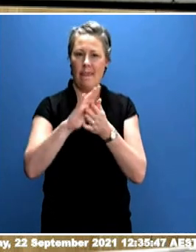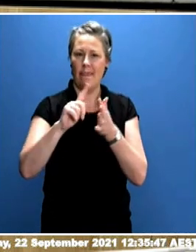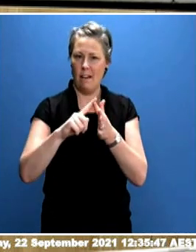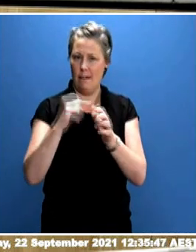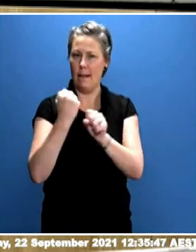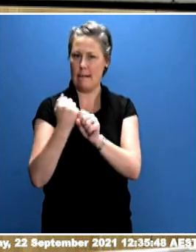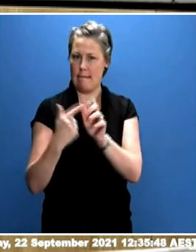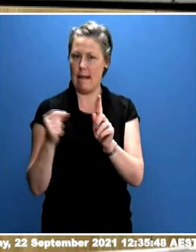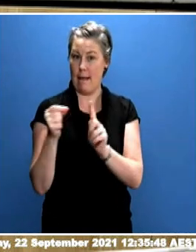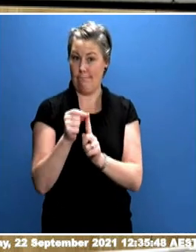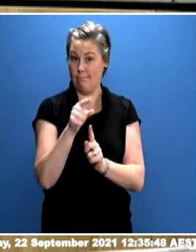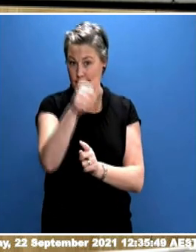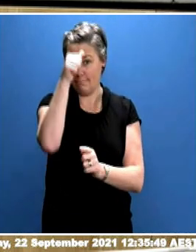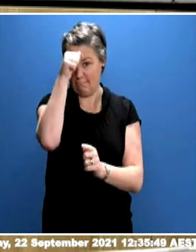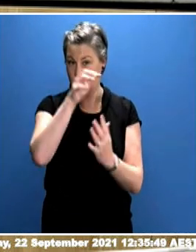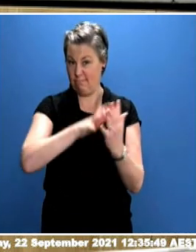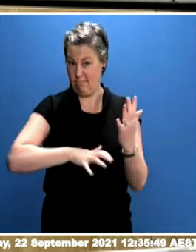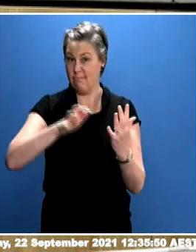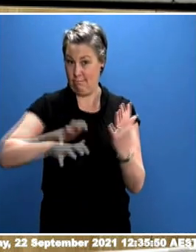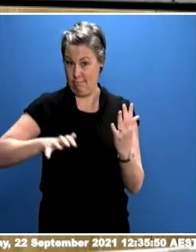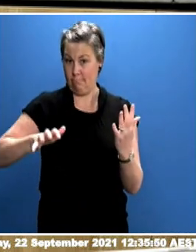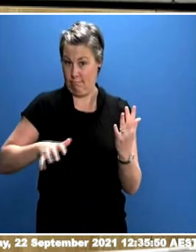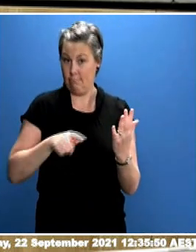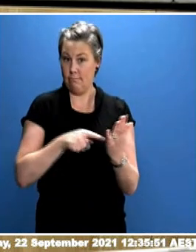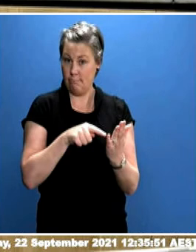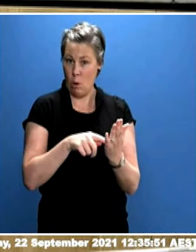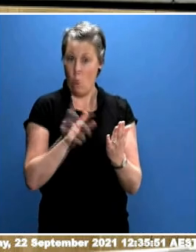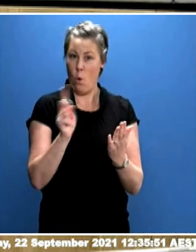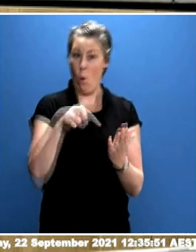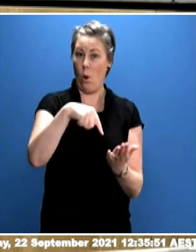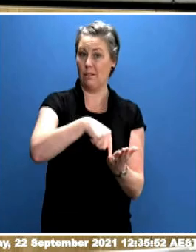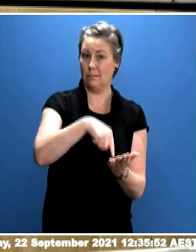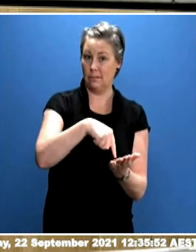all be aware of that document and its contents generally.